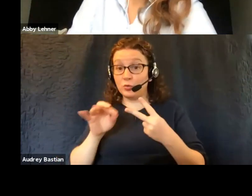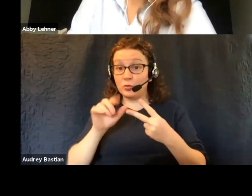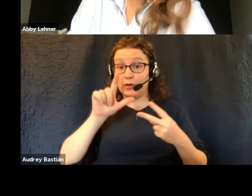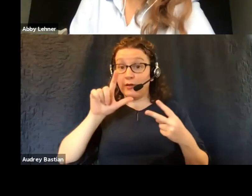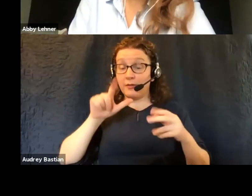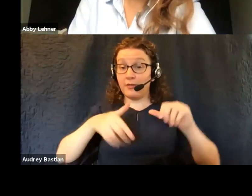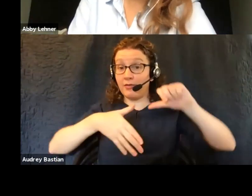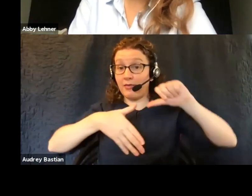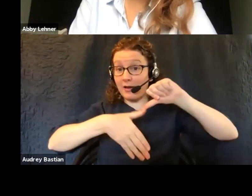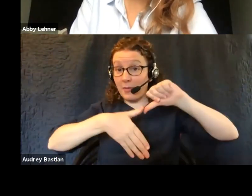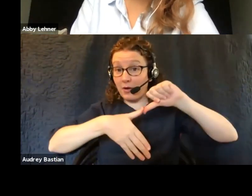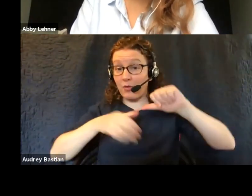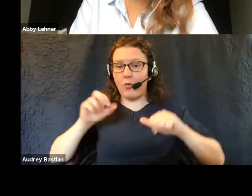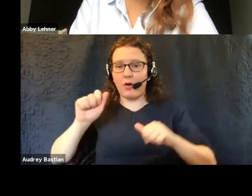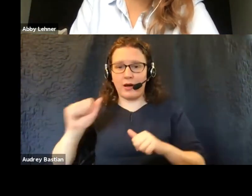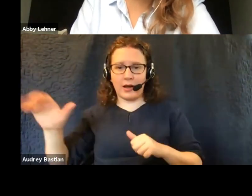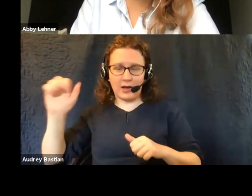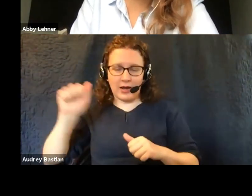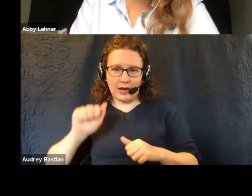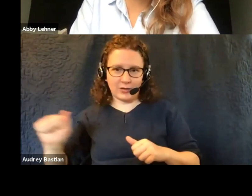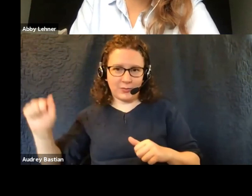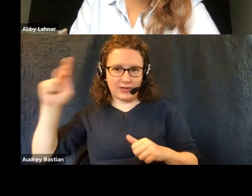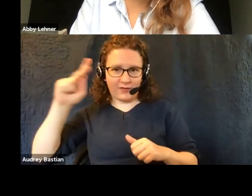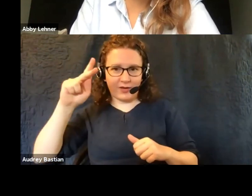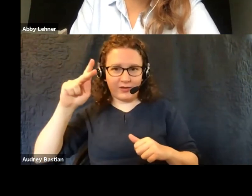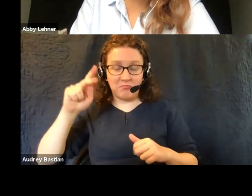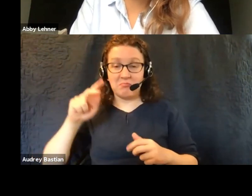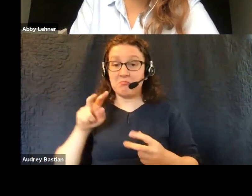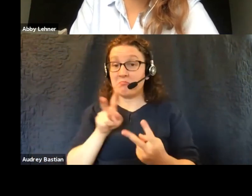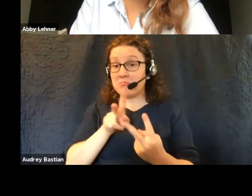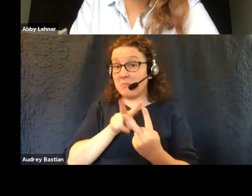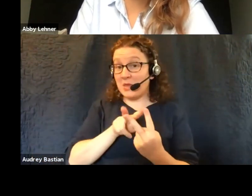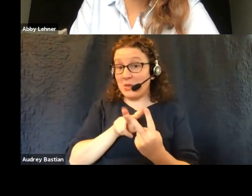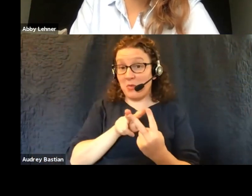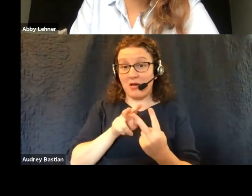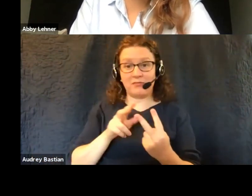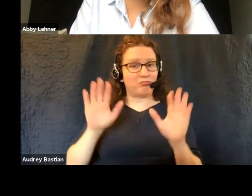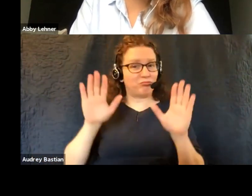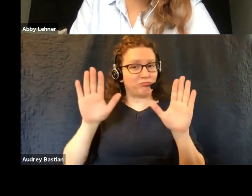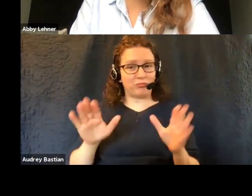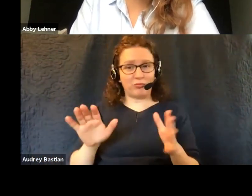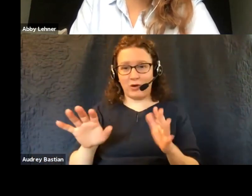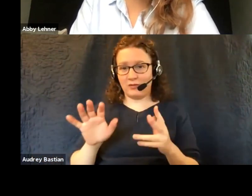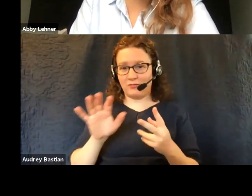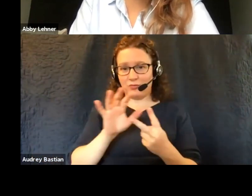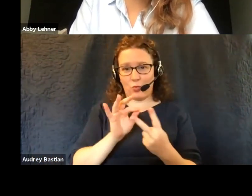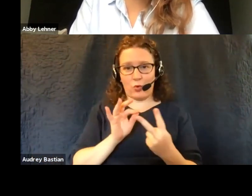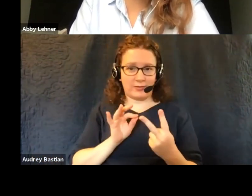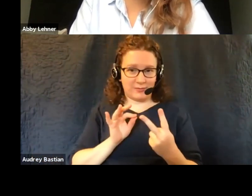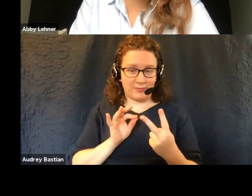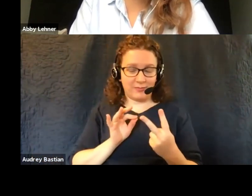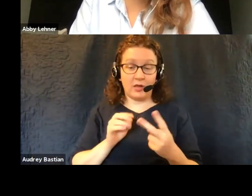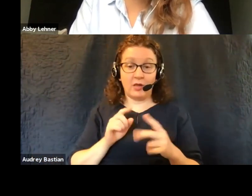Pacific and I think either one is going to be a great choice, but yours truly is going to be